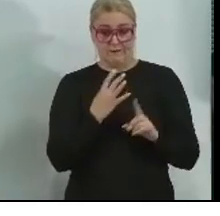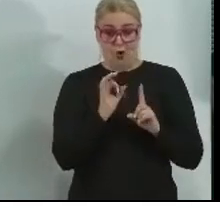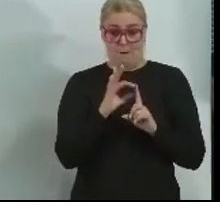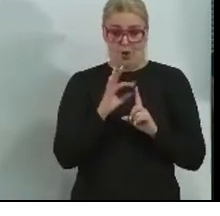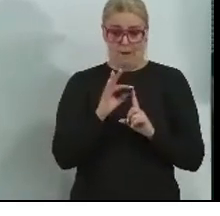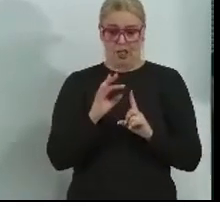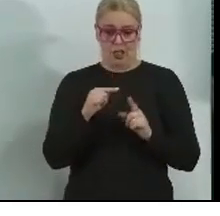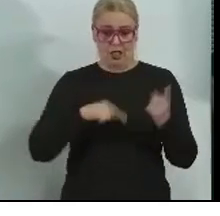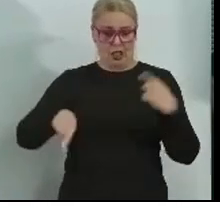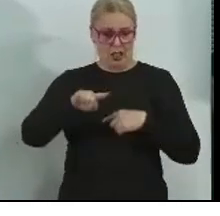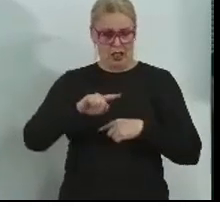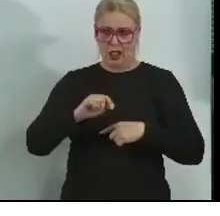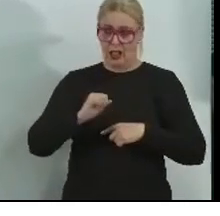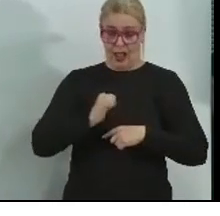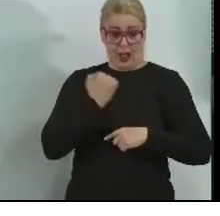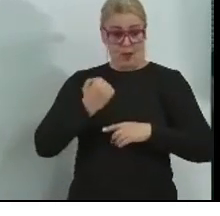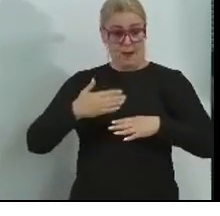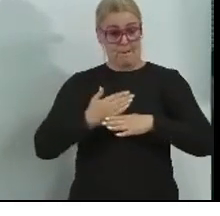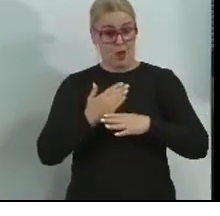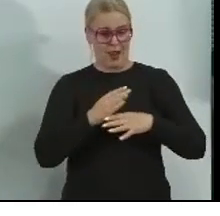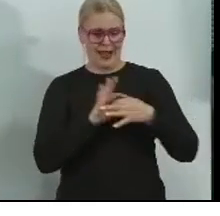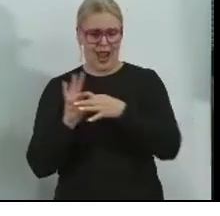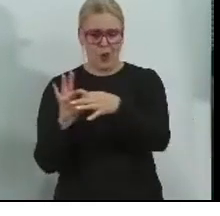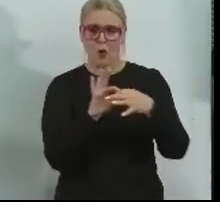And also to understand a little bit of our own, I suppose,